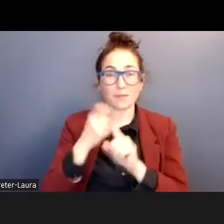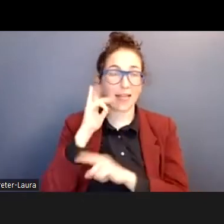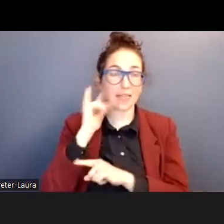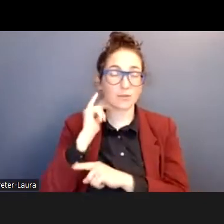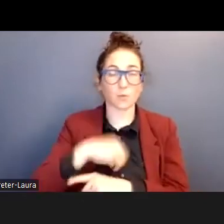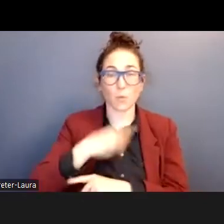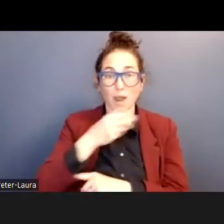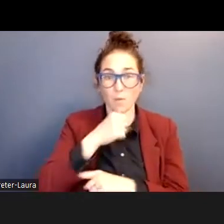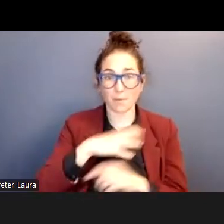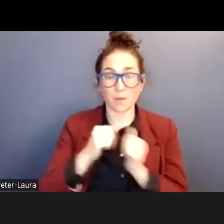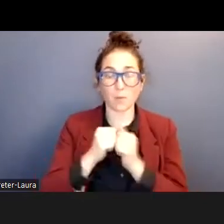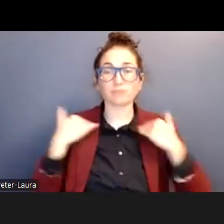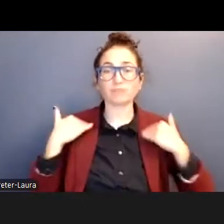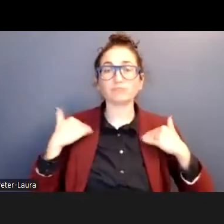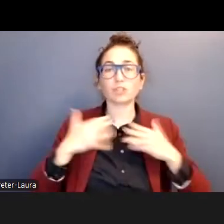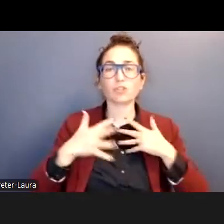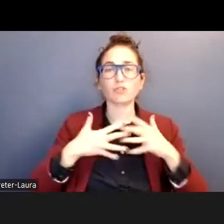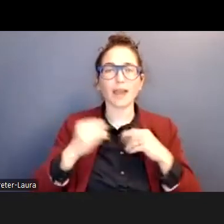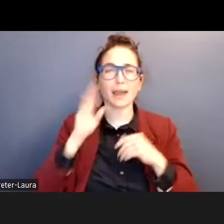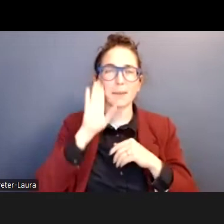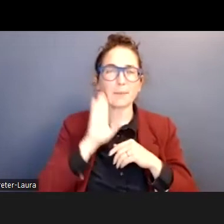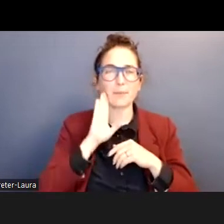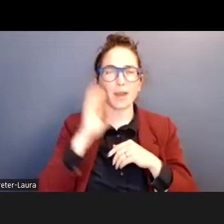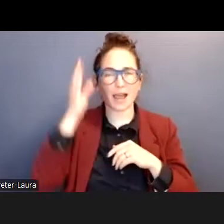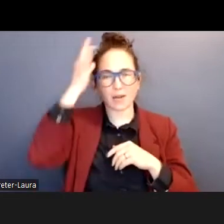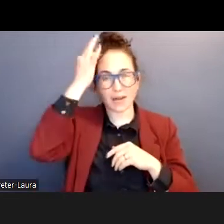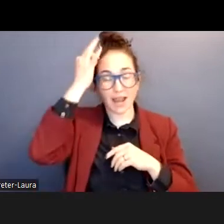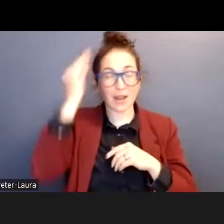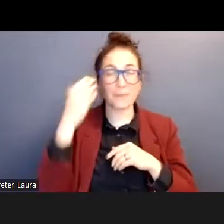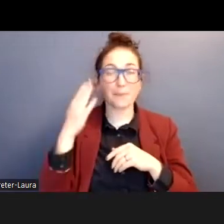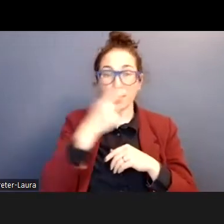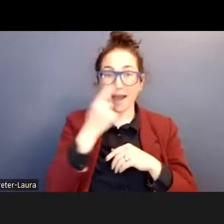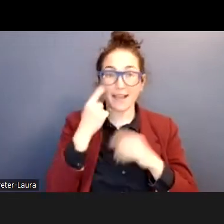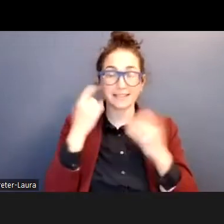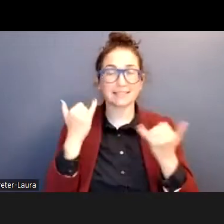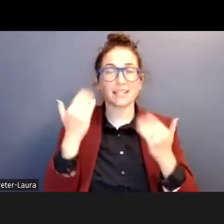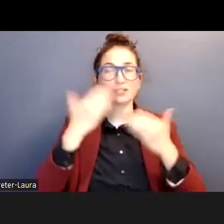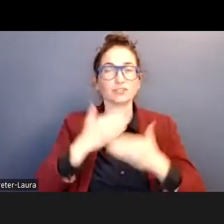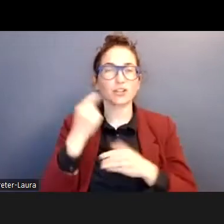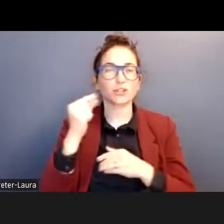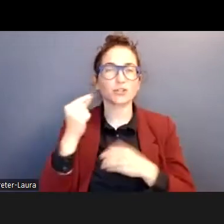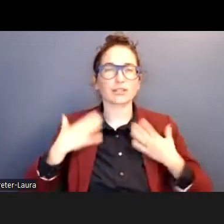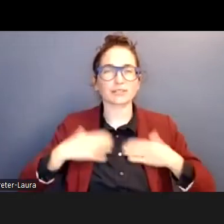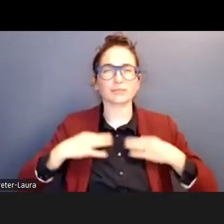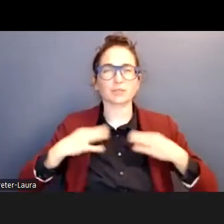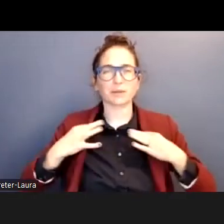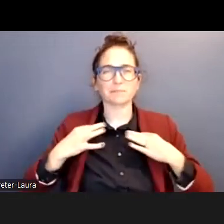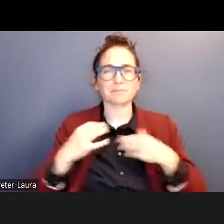with shoulder length gray and brown hair and blue eyes. And today I'm wearing a dark green sweater. And I'm sitting in my